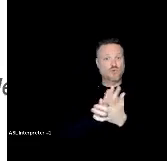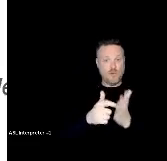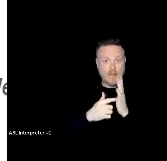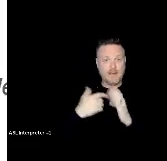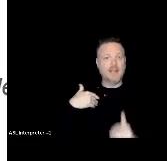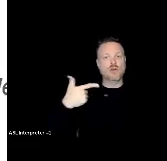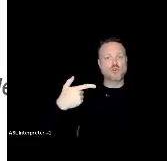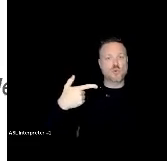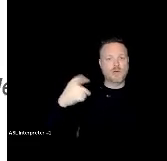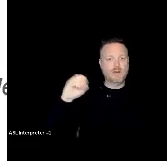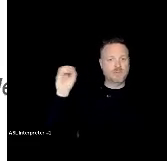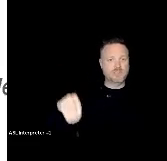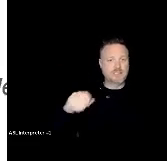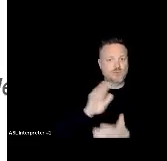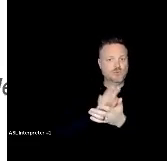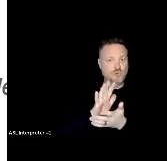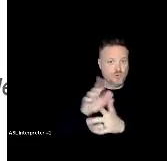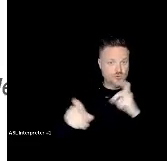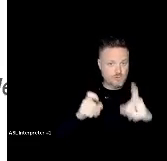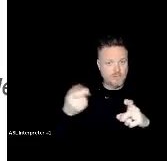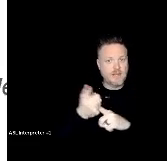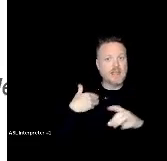of schools surveyed had an active concussion management team.